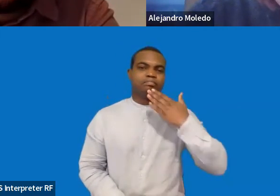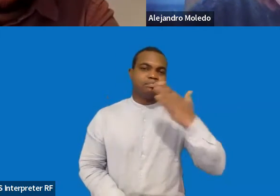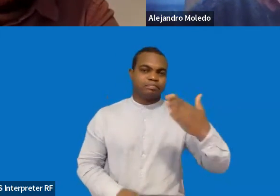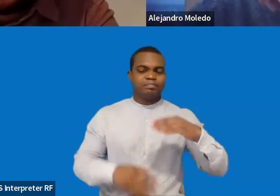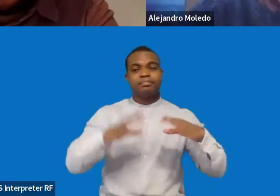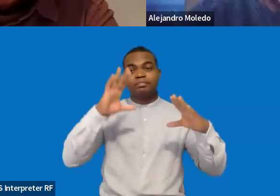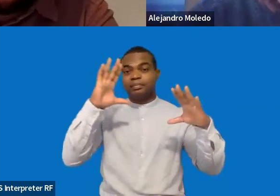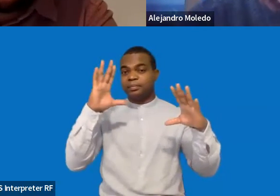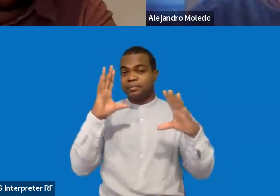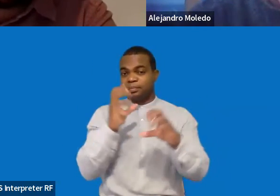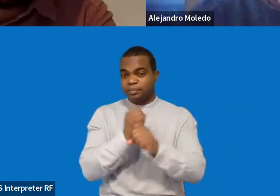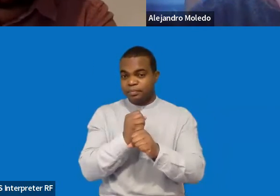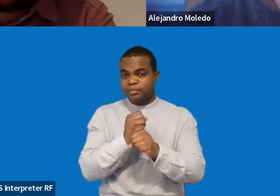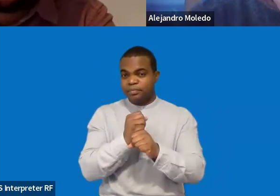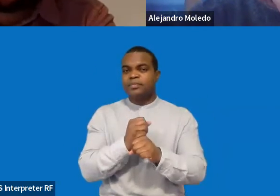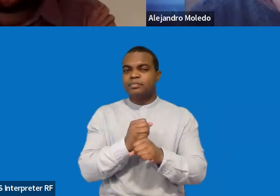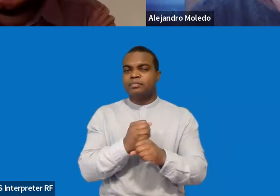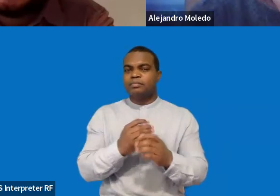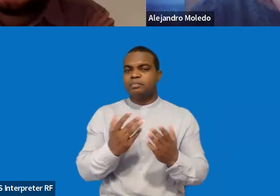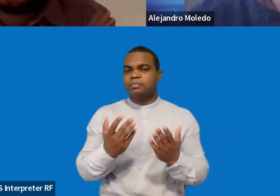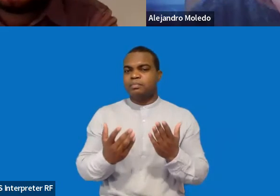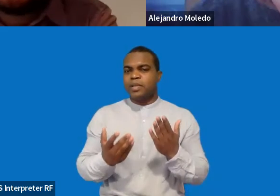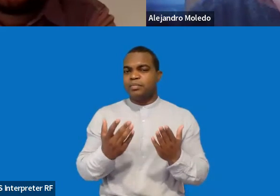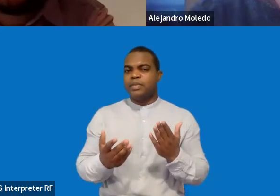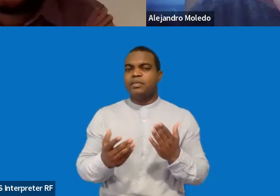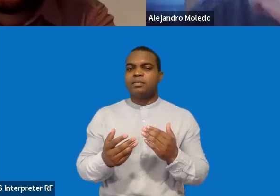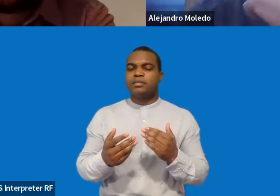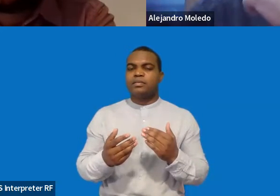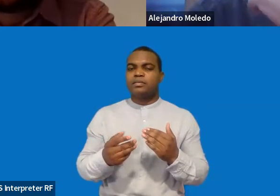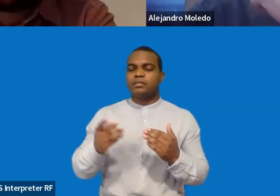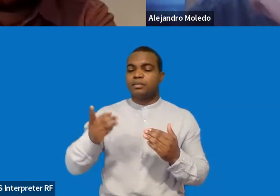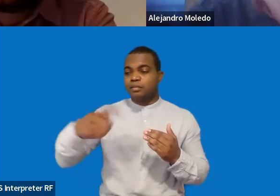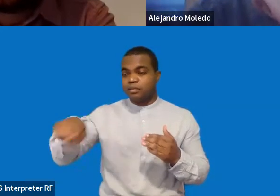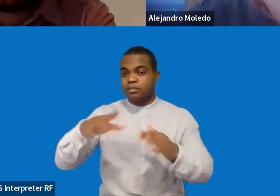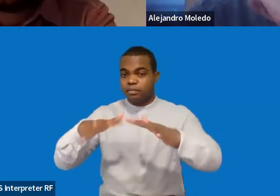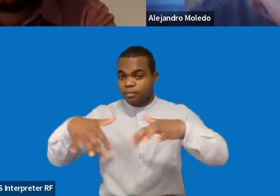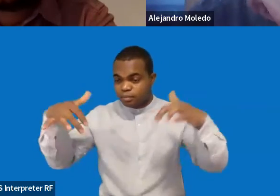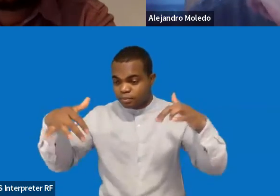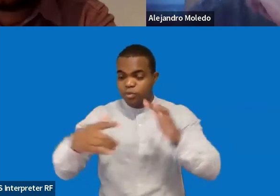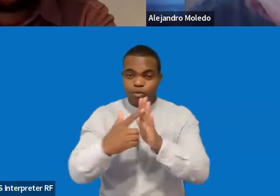I have another question on voluntary use. It's listed among positive elements of the proposal,